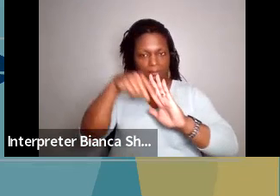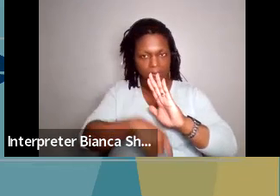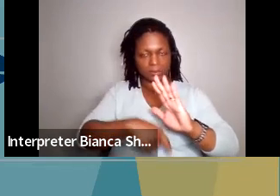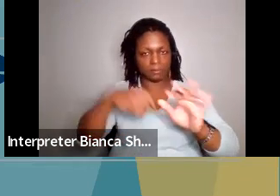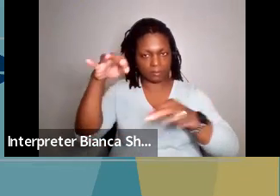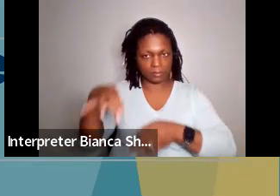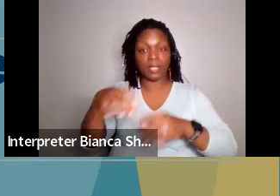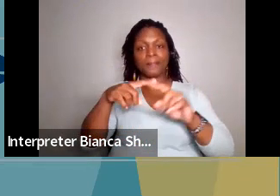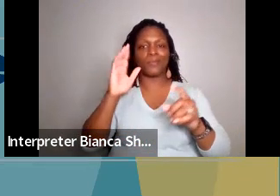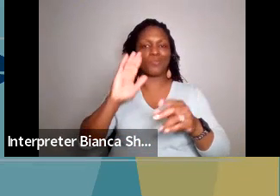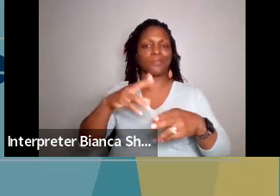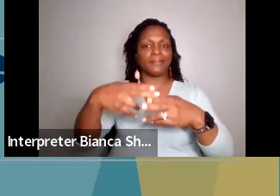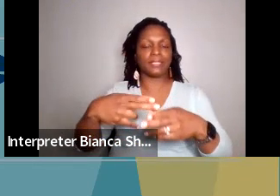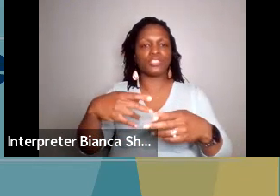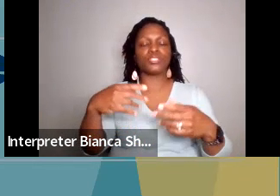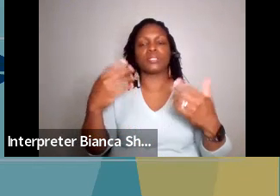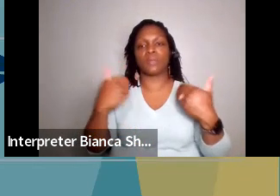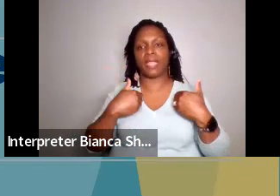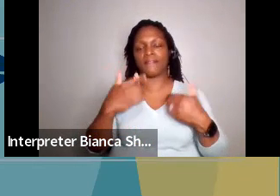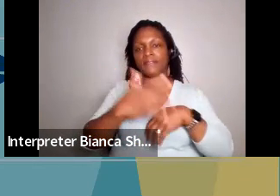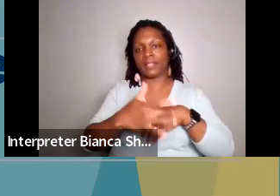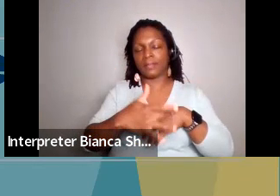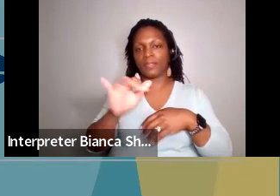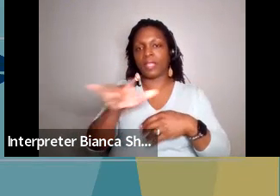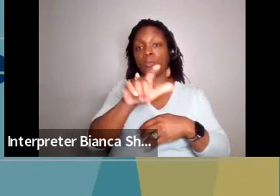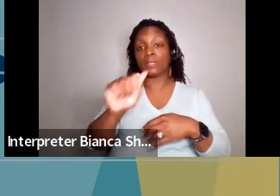But I did just wanna go ahead and mention within the office of Public health is the Louisiana.